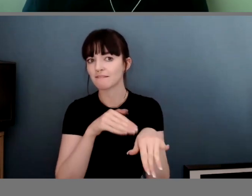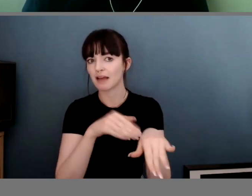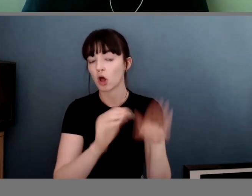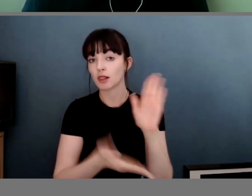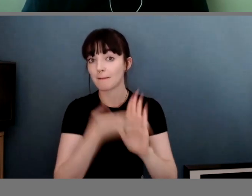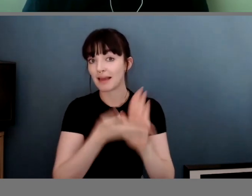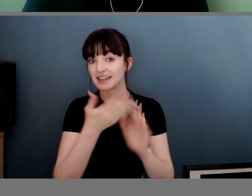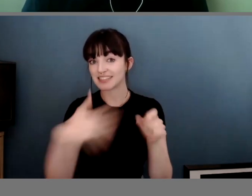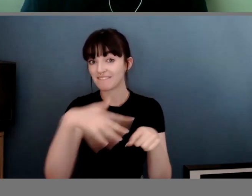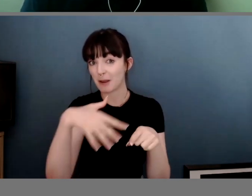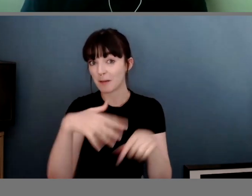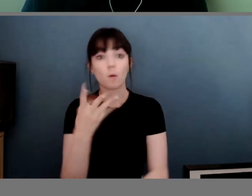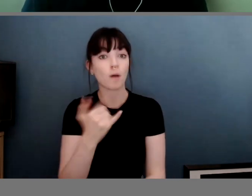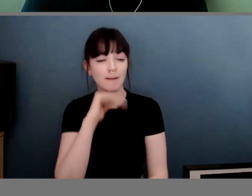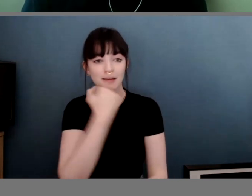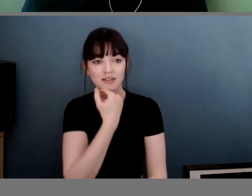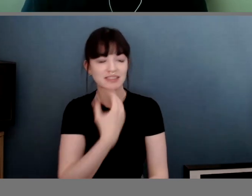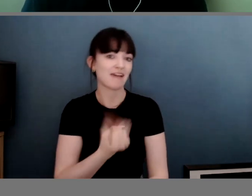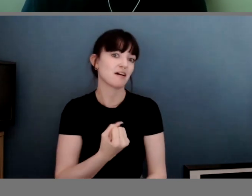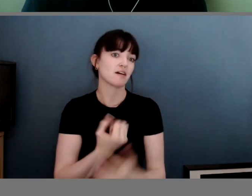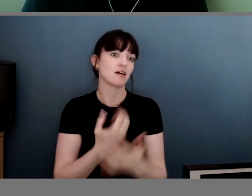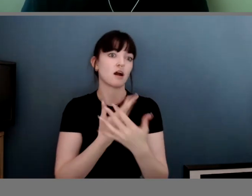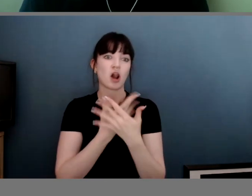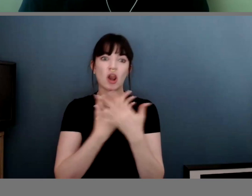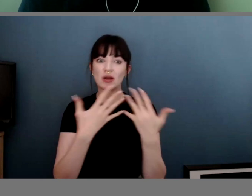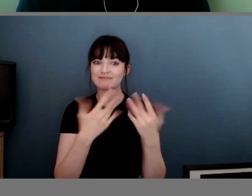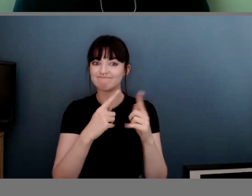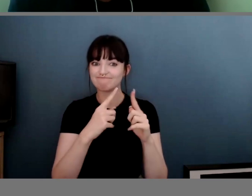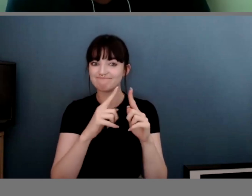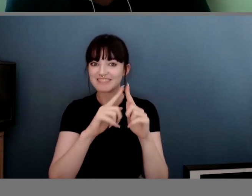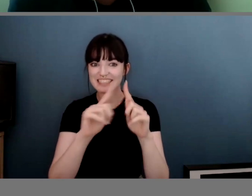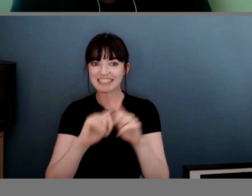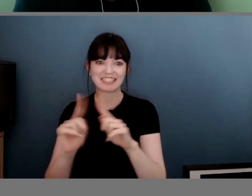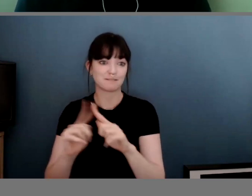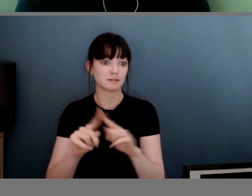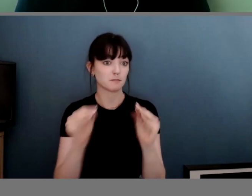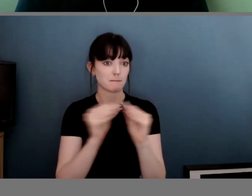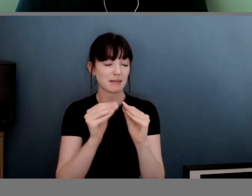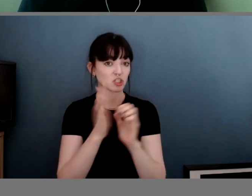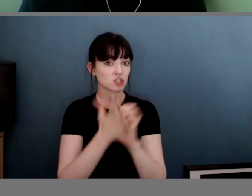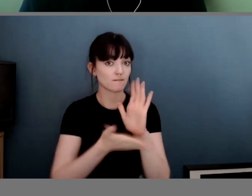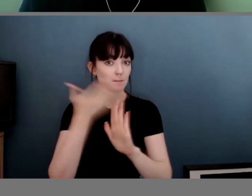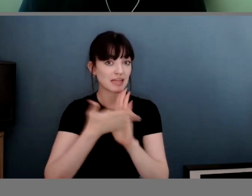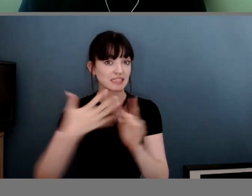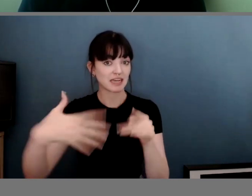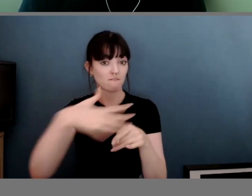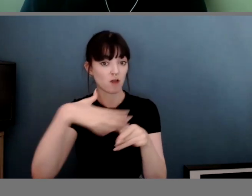there are many parts where it relates to the built environment that these services and products and